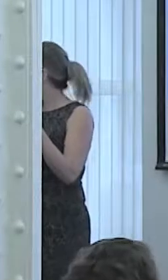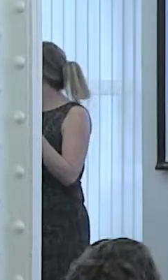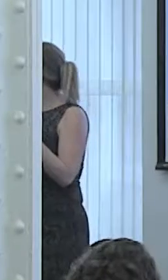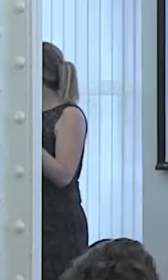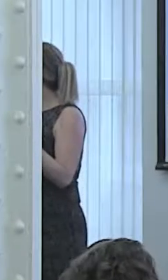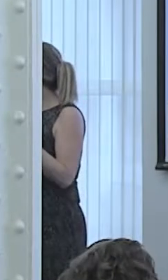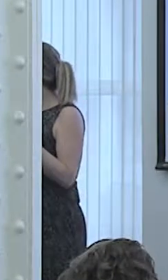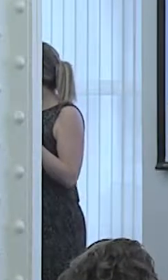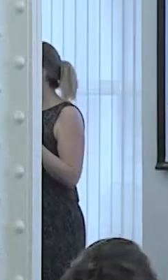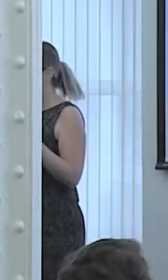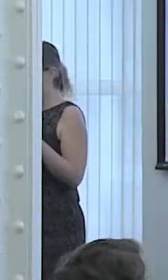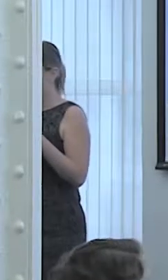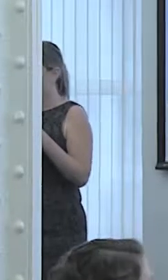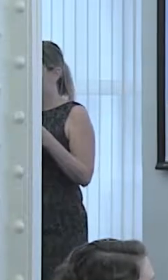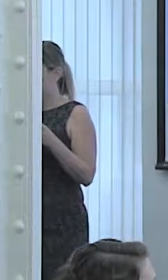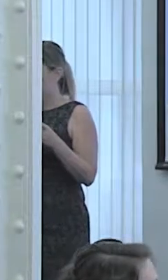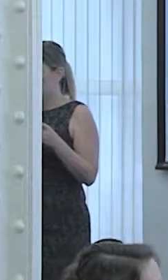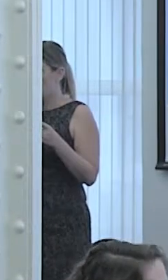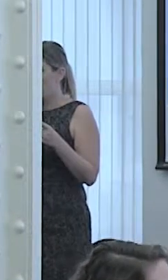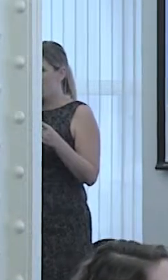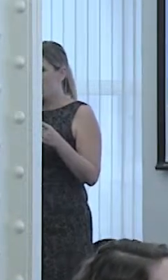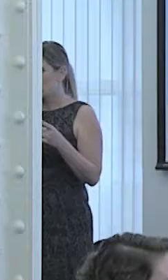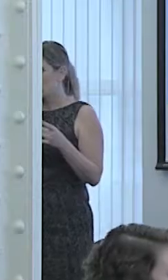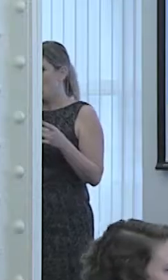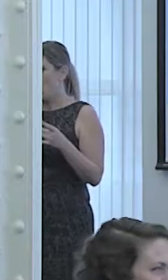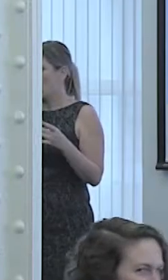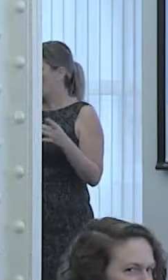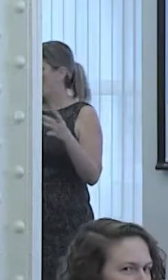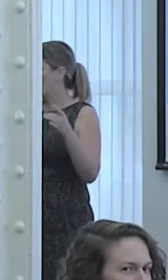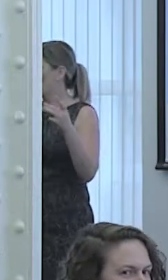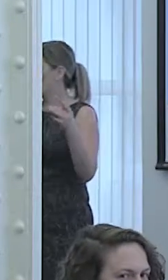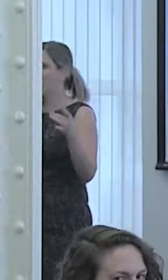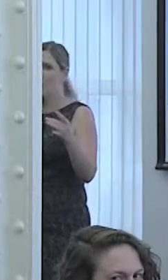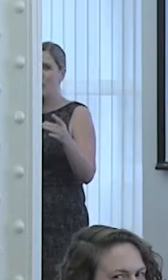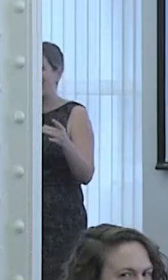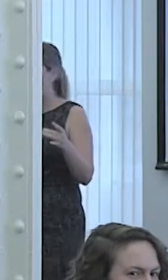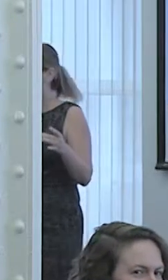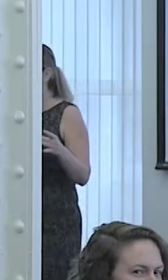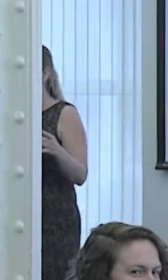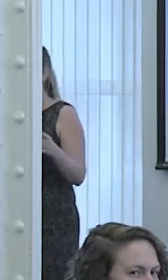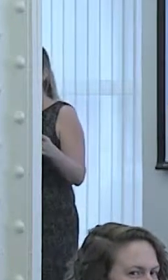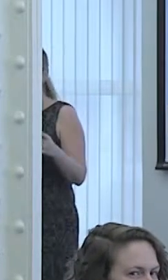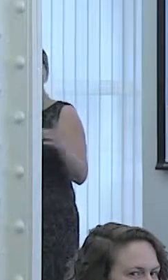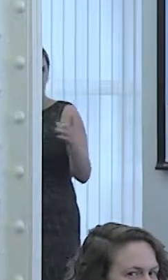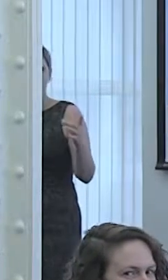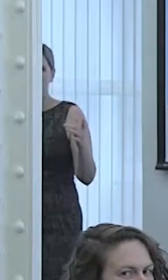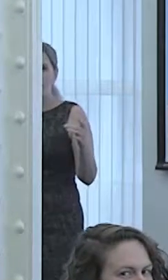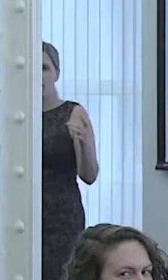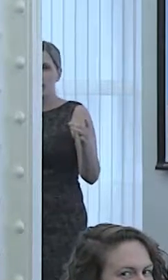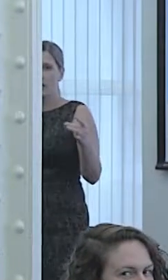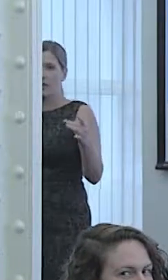like you're alone, when you are not alone. What's going on? [Woman] We have an unprecedented number of resources